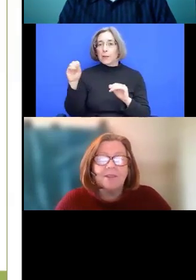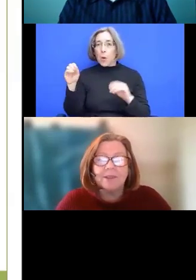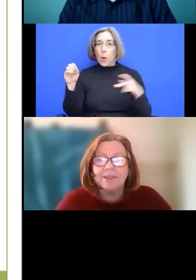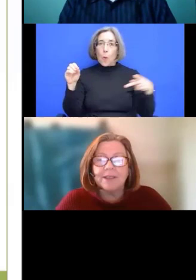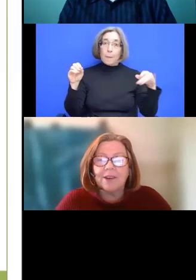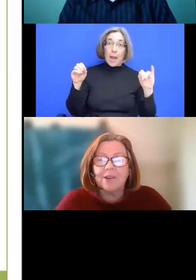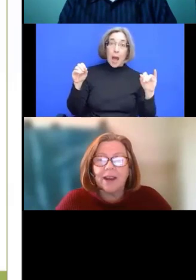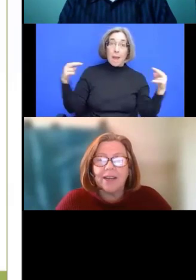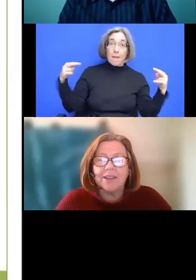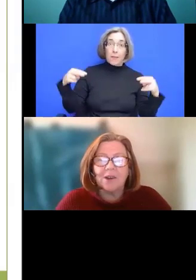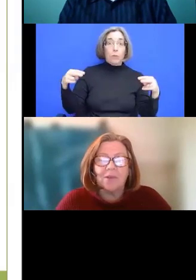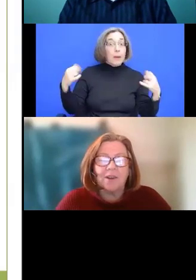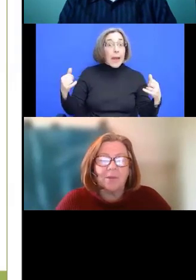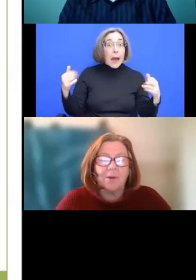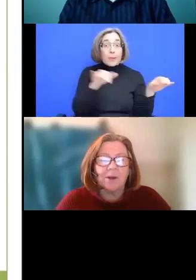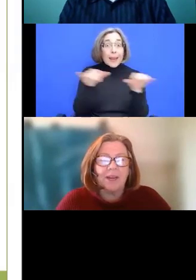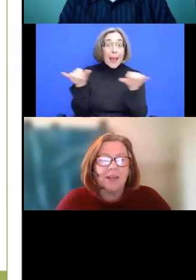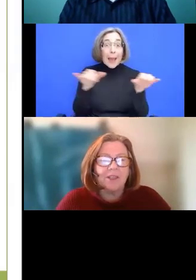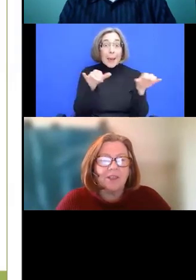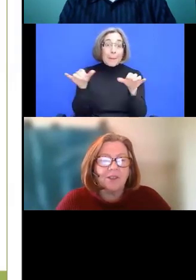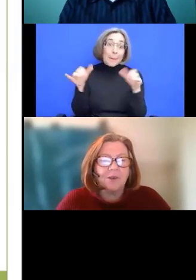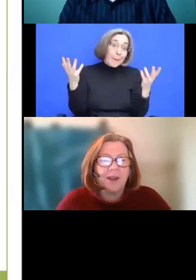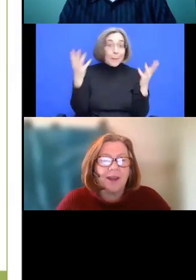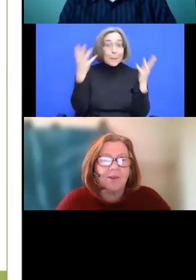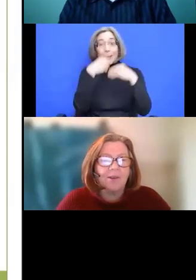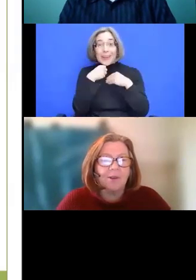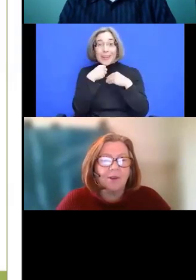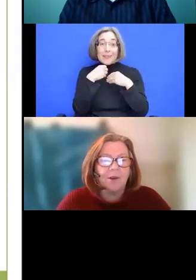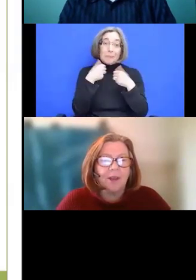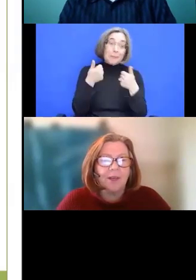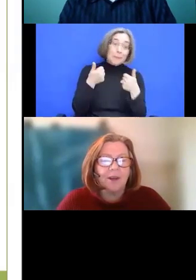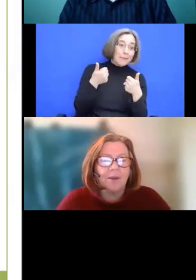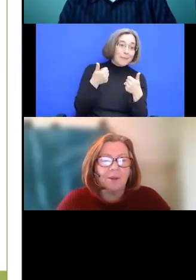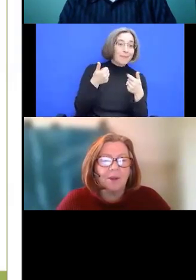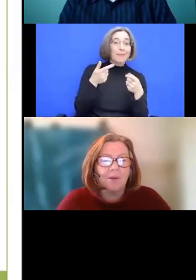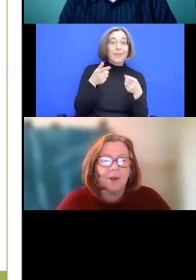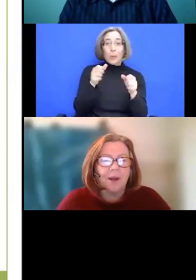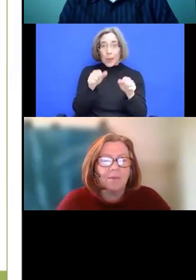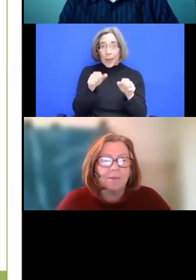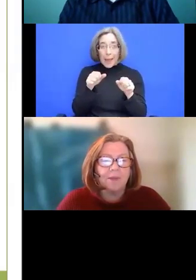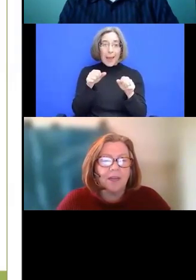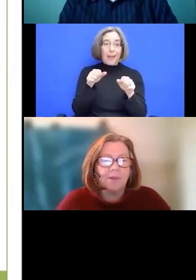So isn't that great? It's all very pretty. It shows you how you can go in and upload documents.